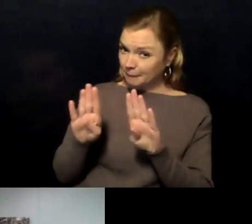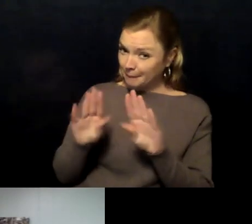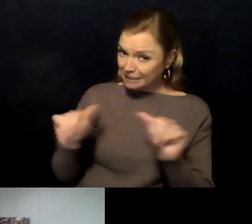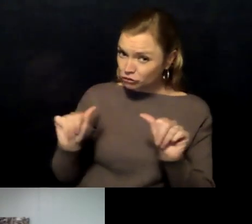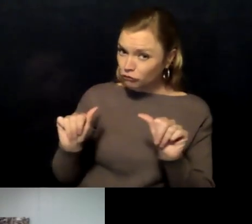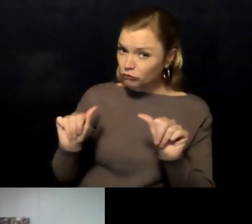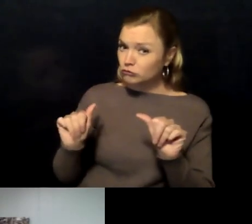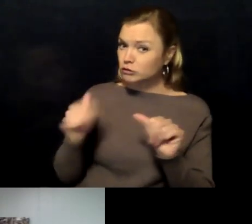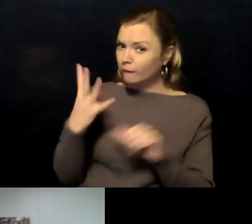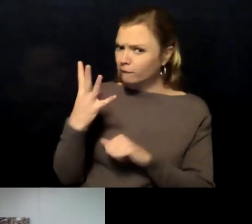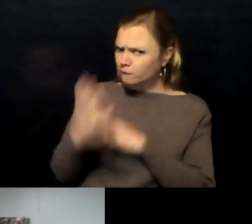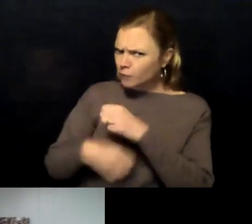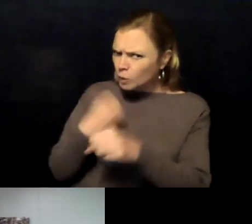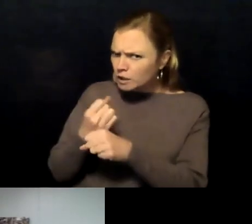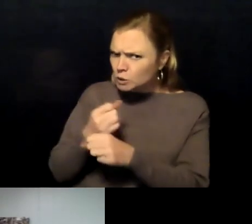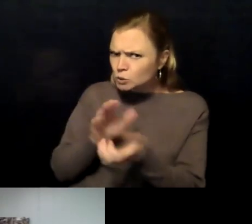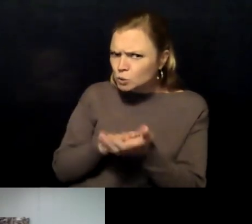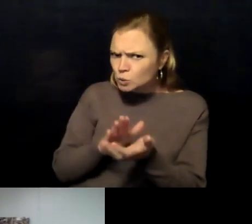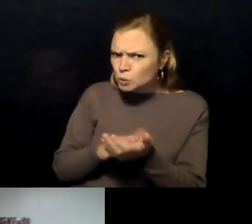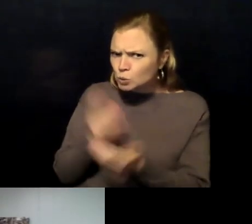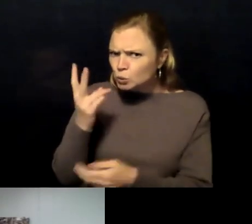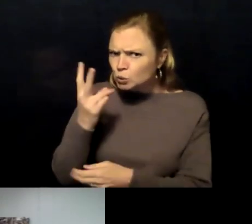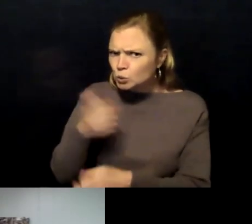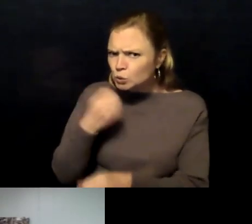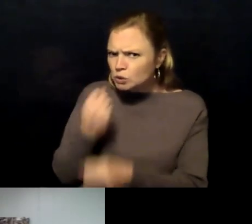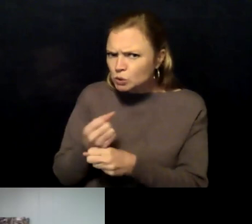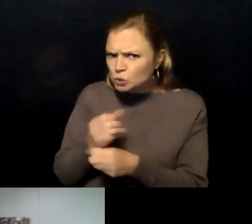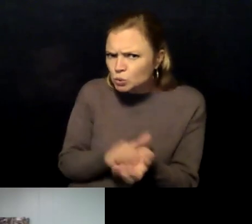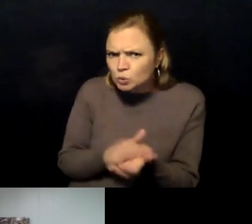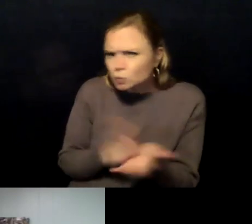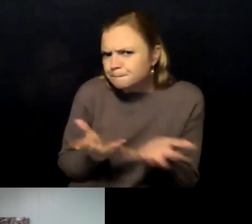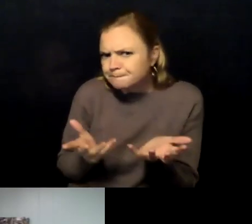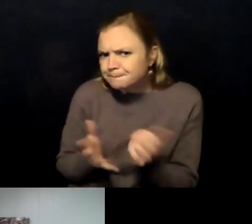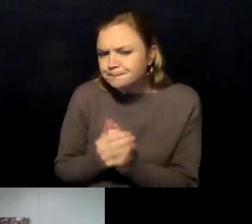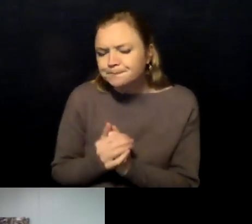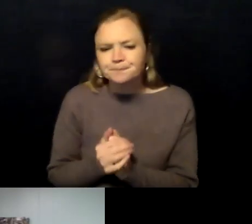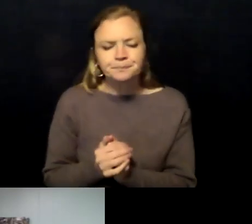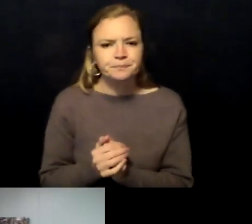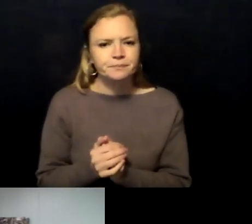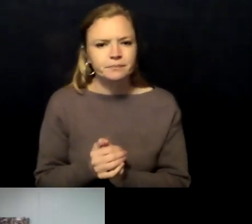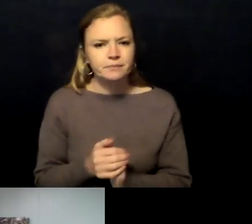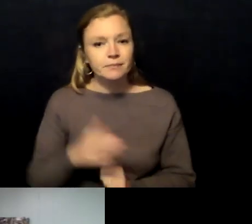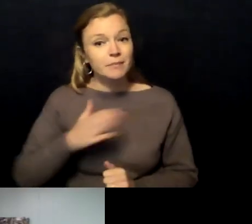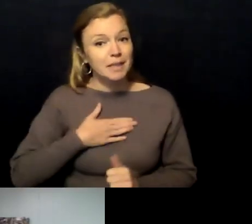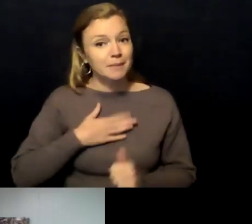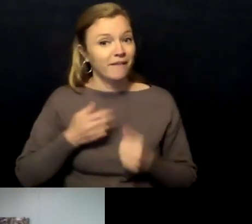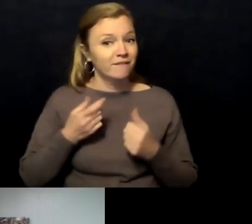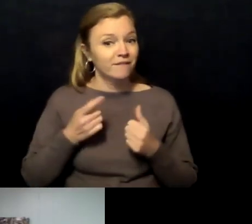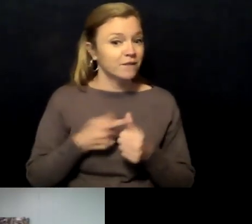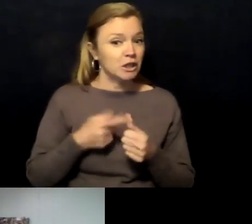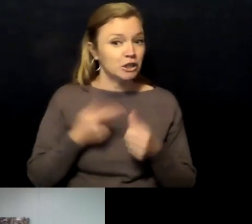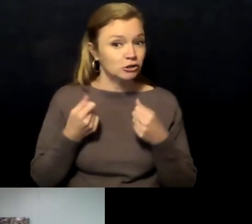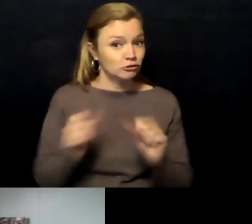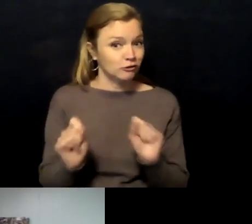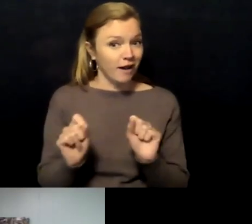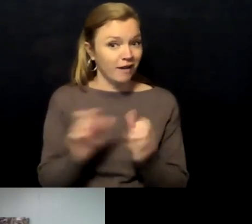Two-year school? [Tina] So I initially- my first run at college I actually was an